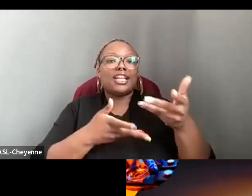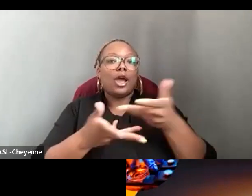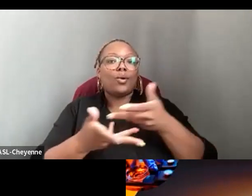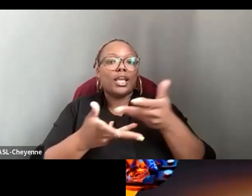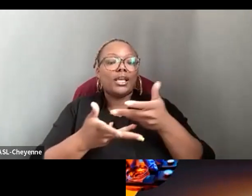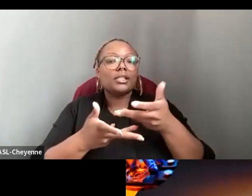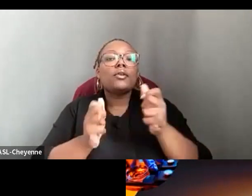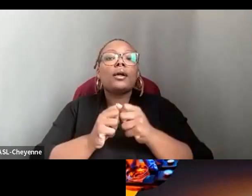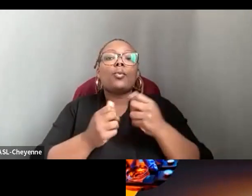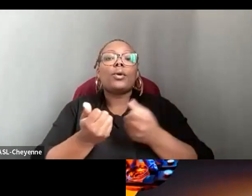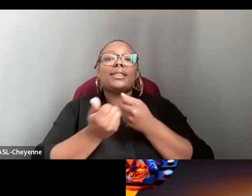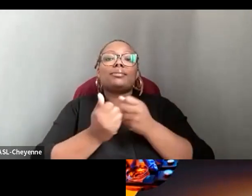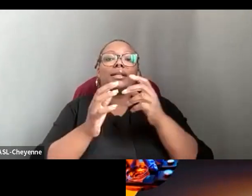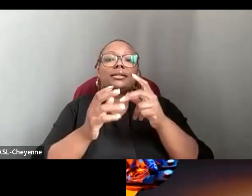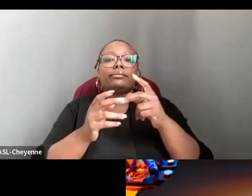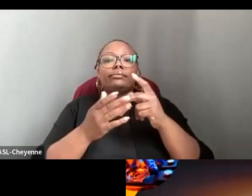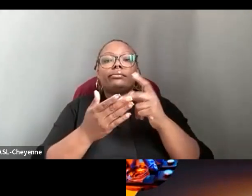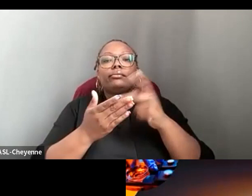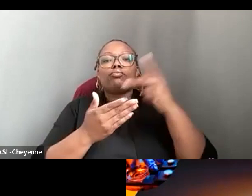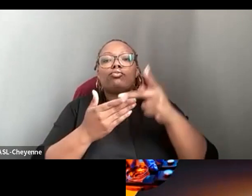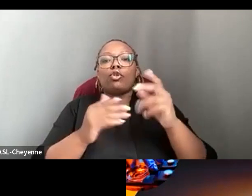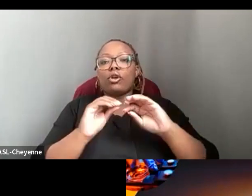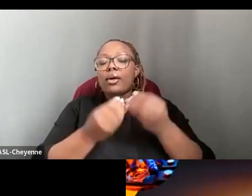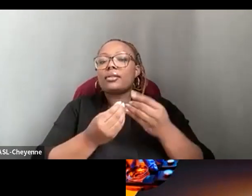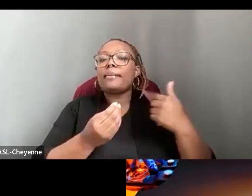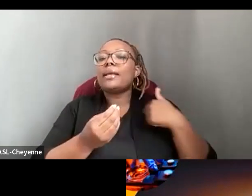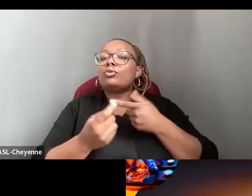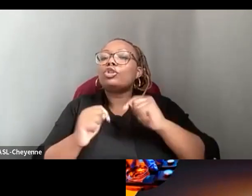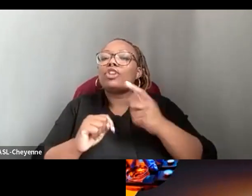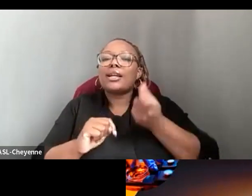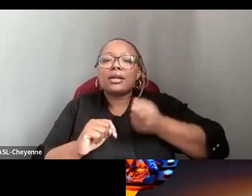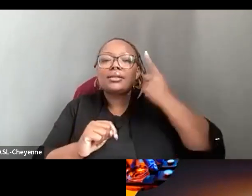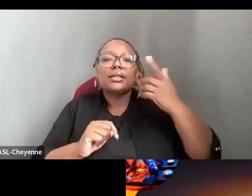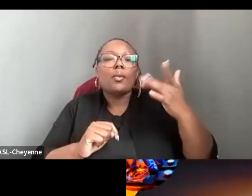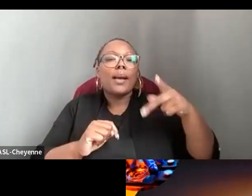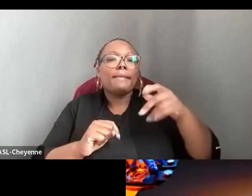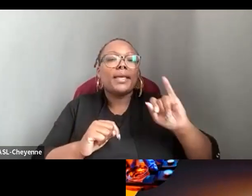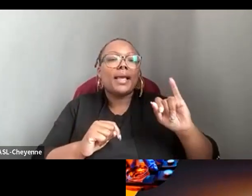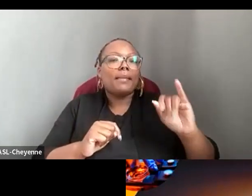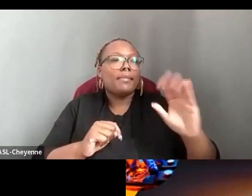to the responsive program officers because we're trying to understand why a PI may be coming directly to us.